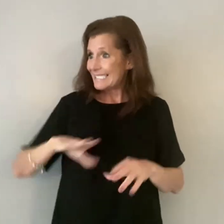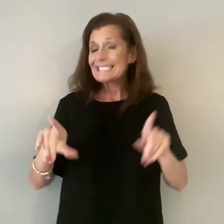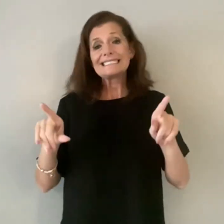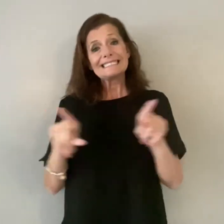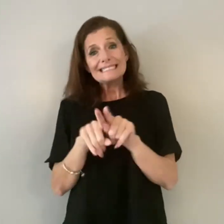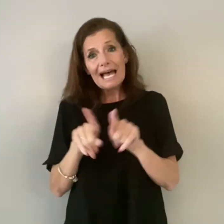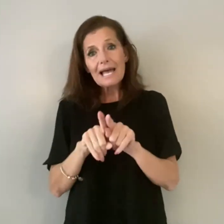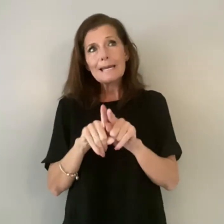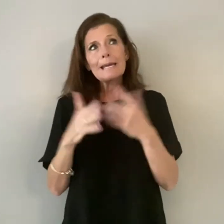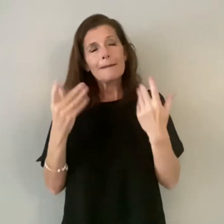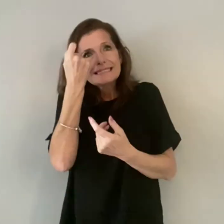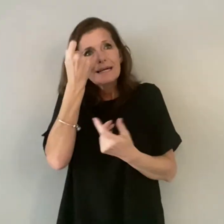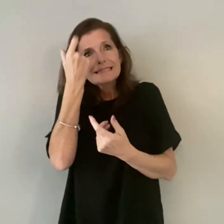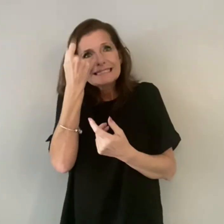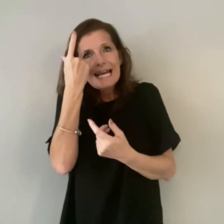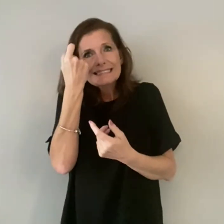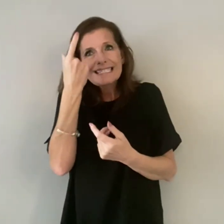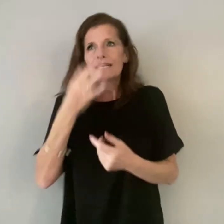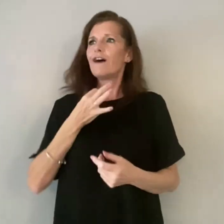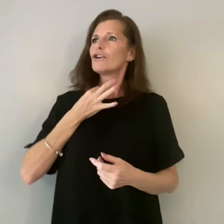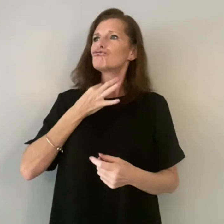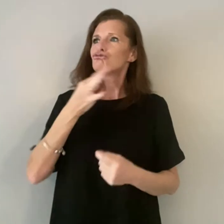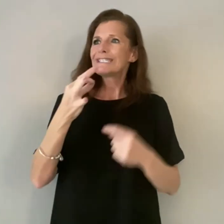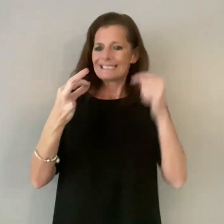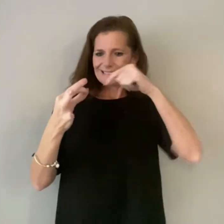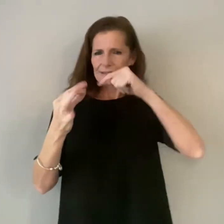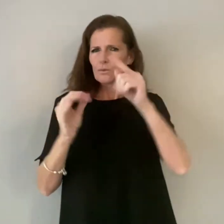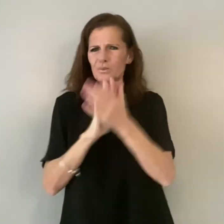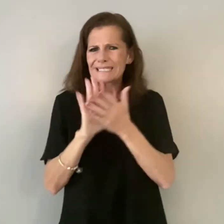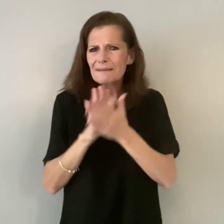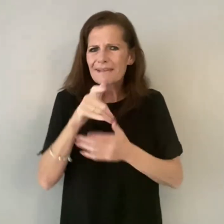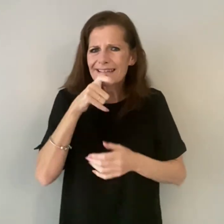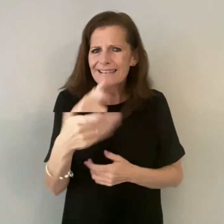to have that same understanding and appreciation for what risk really means.